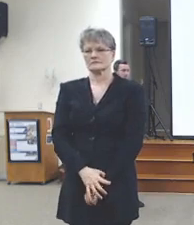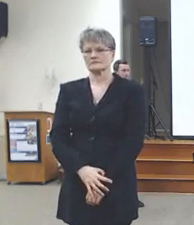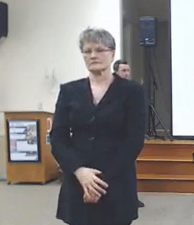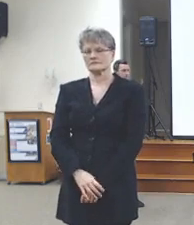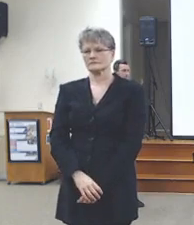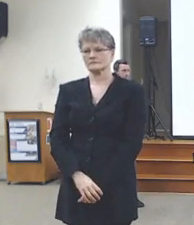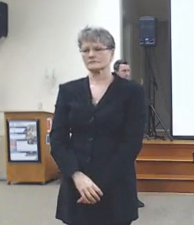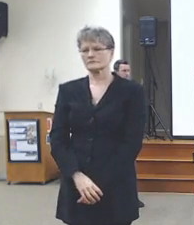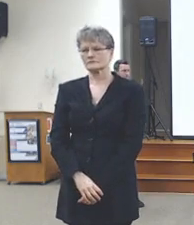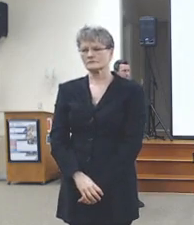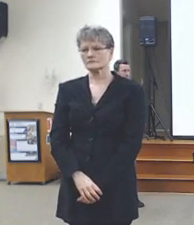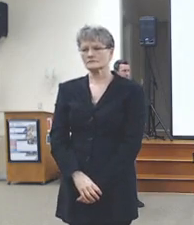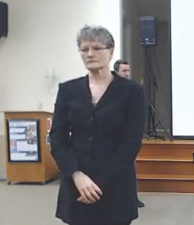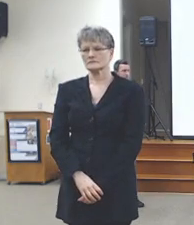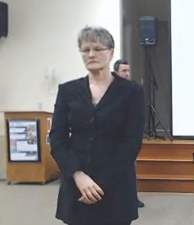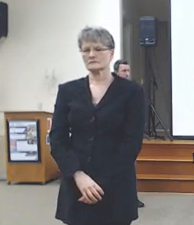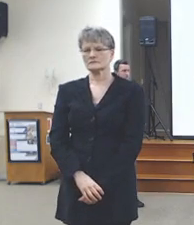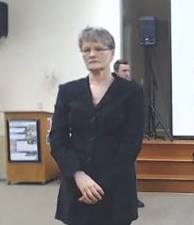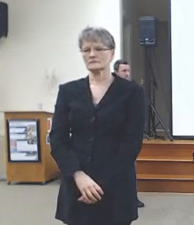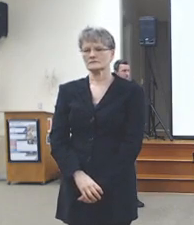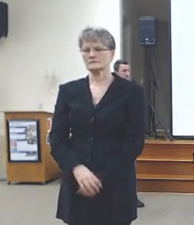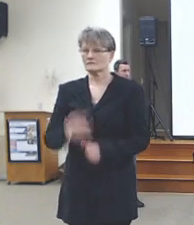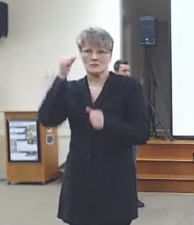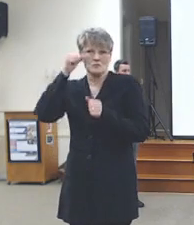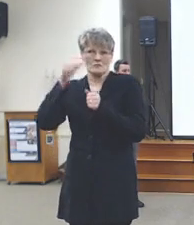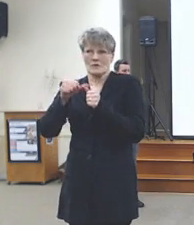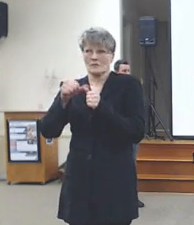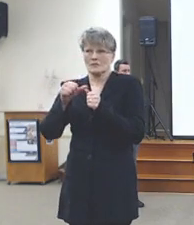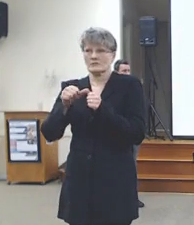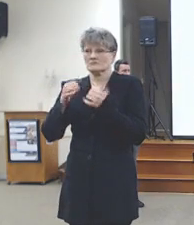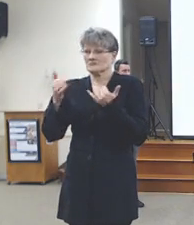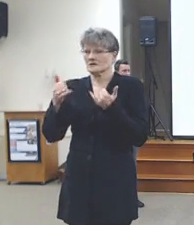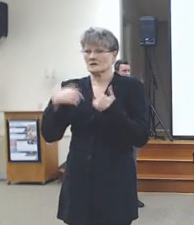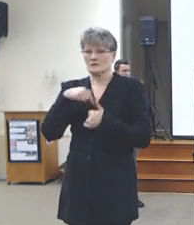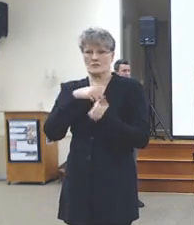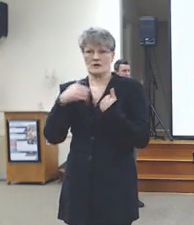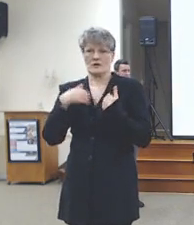there are certainly people who probably have the virus now that we just don't